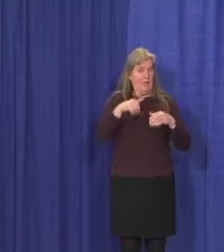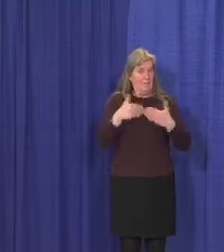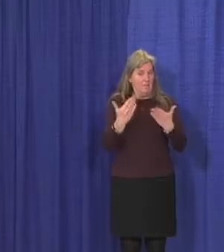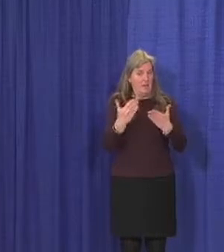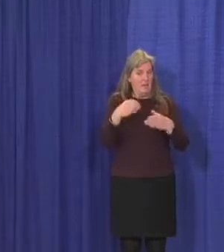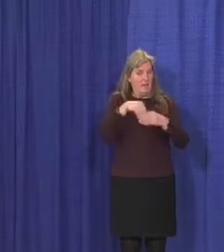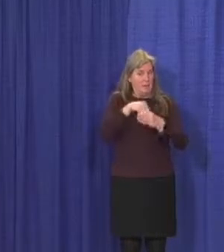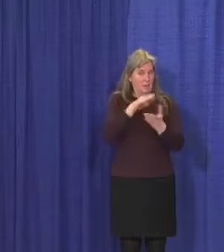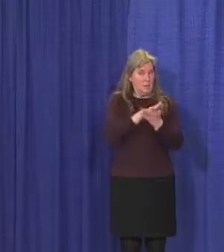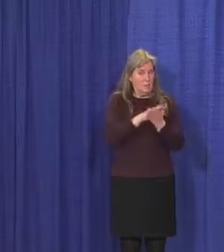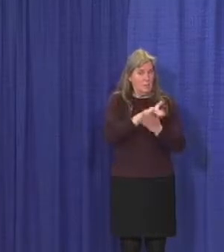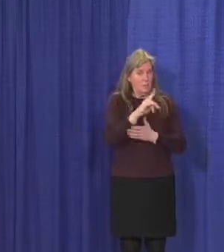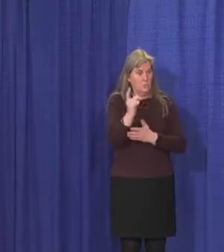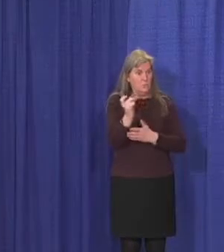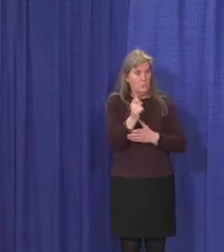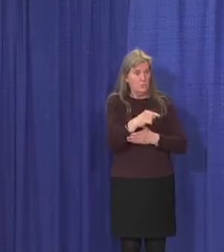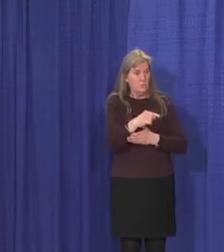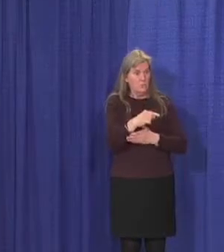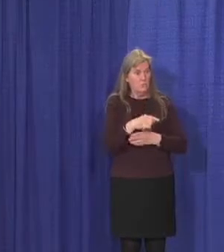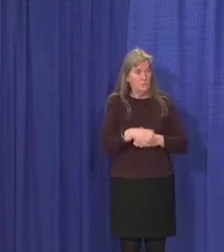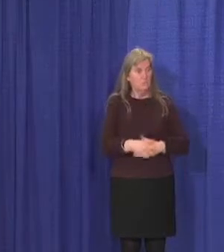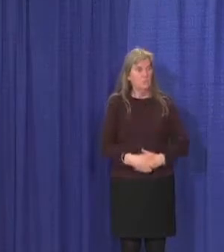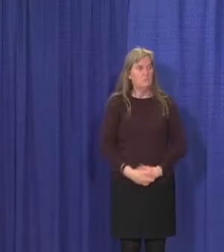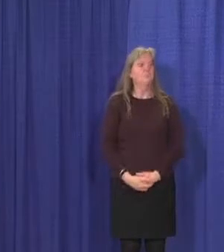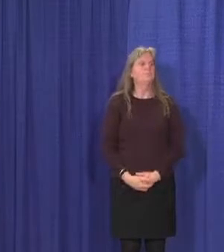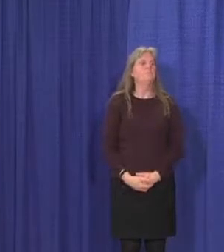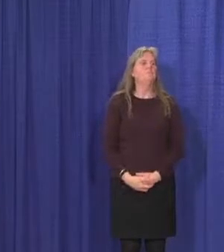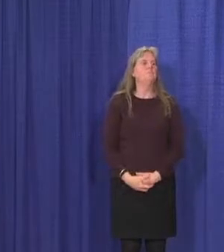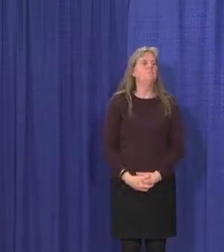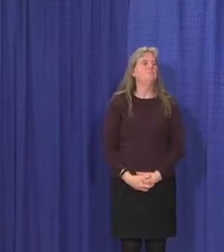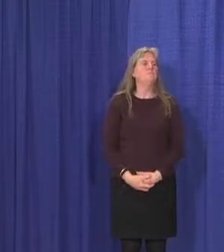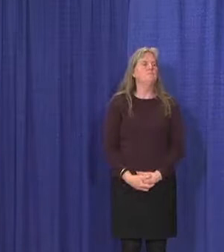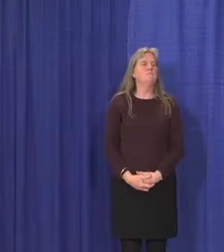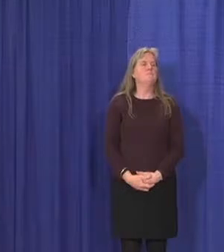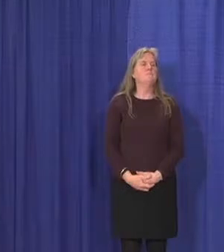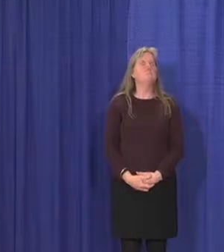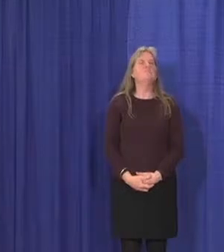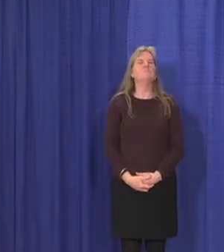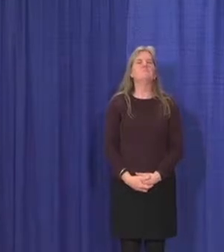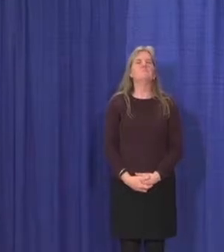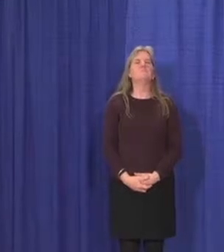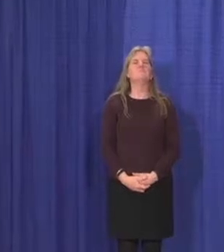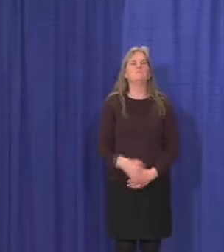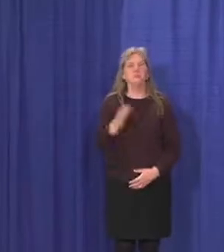place in schools?